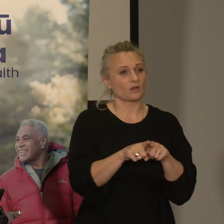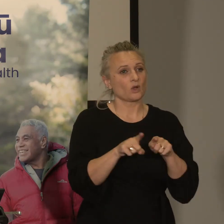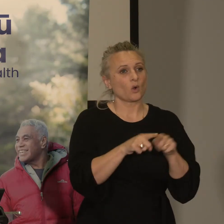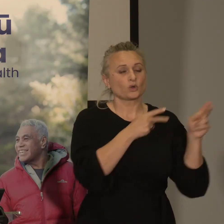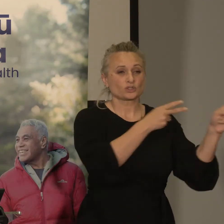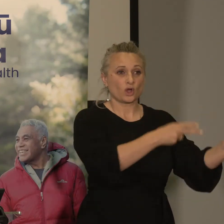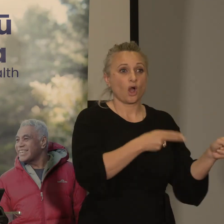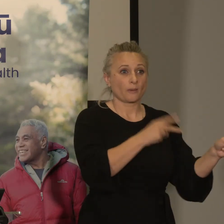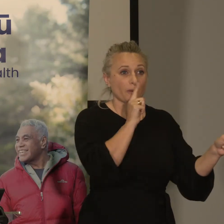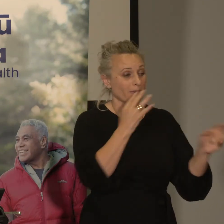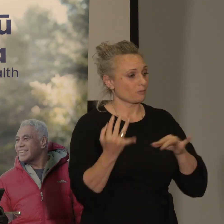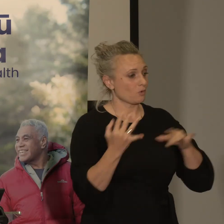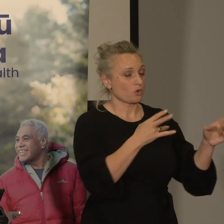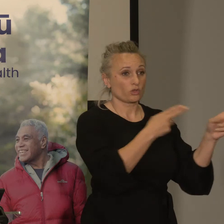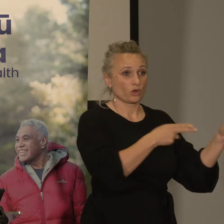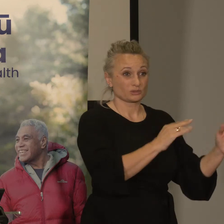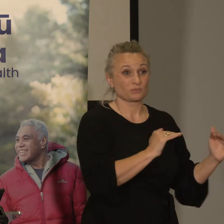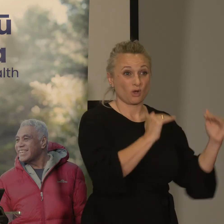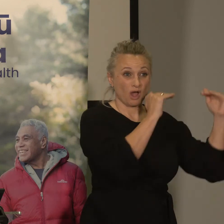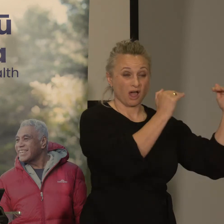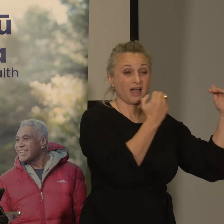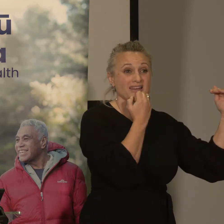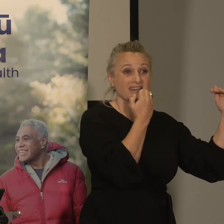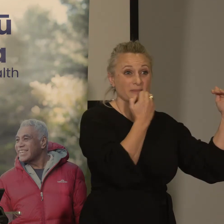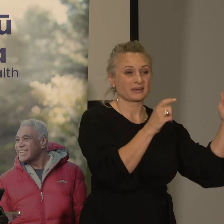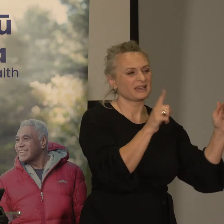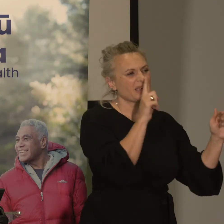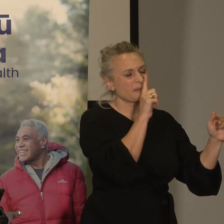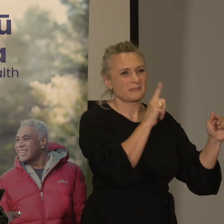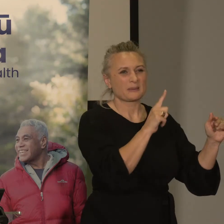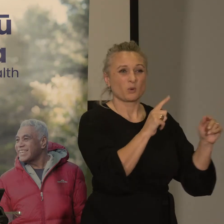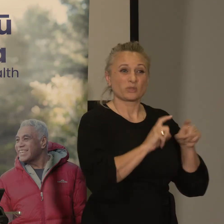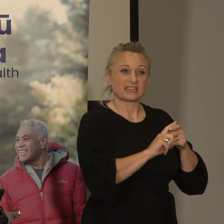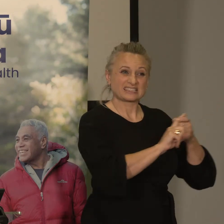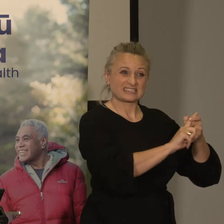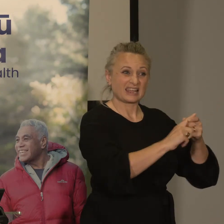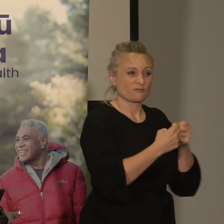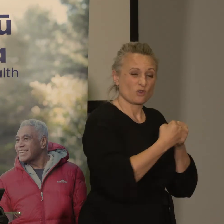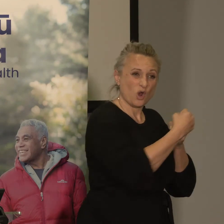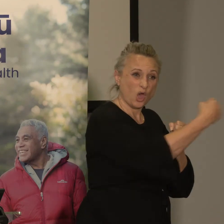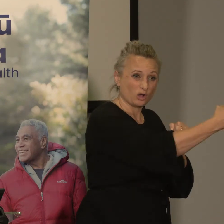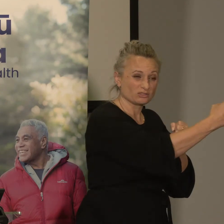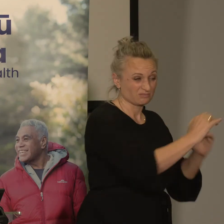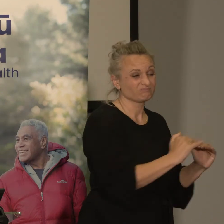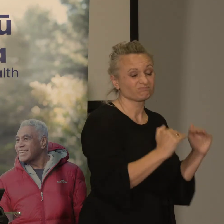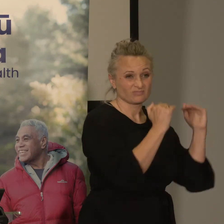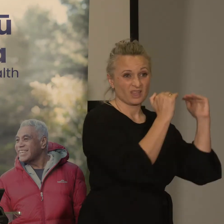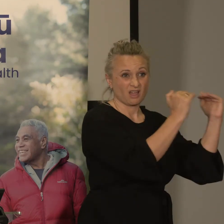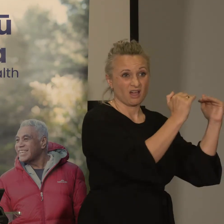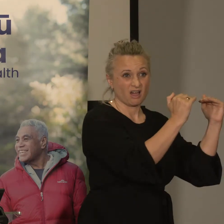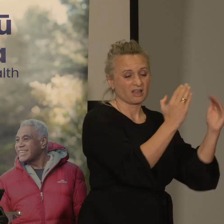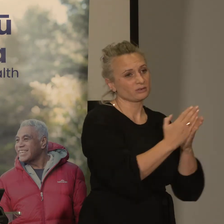occupancy is high and the number of patients with a long